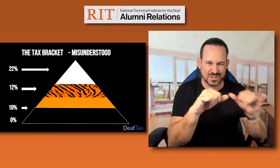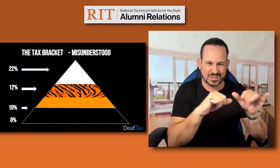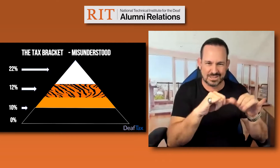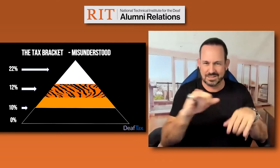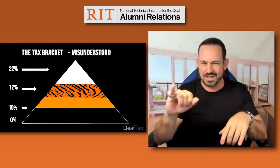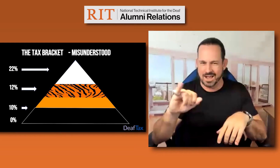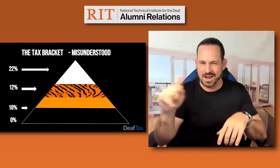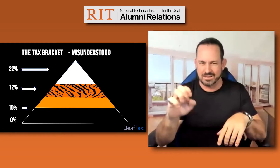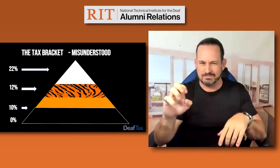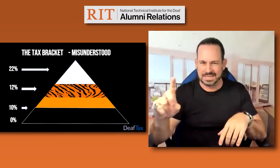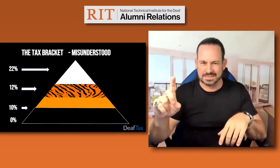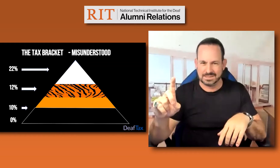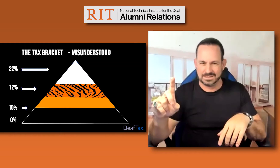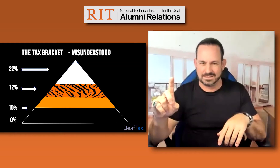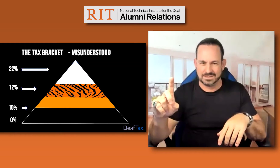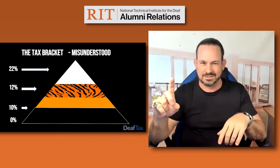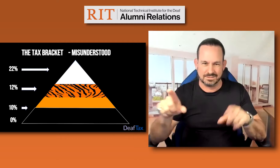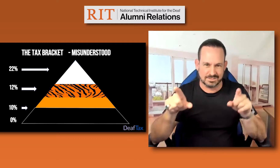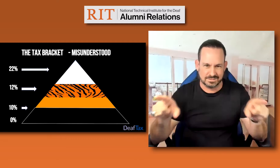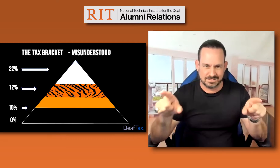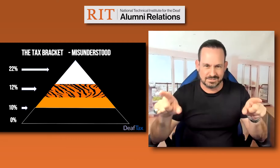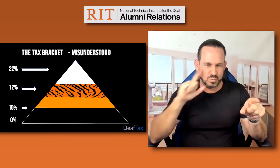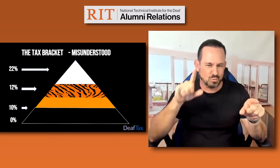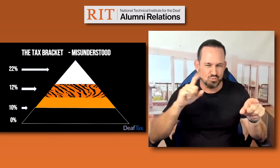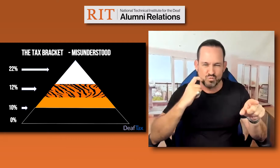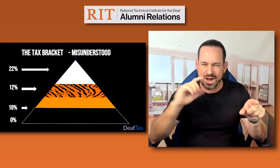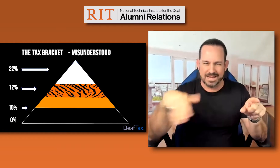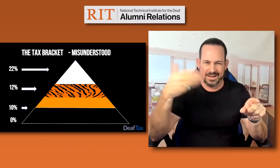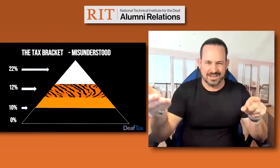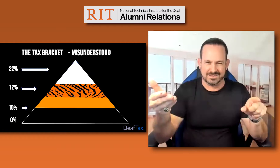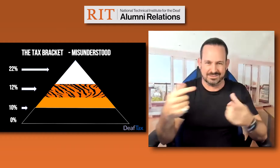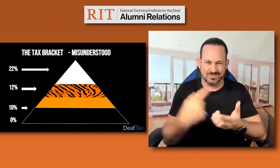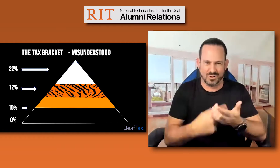which has your itemized and your standard deductions being equal,